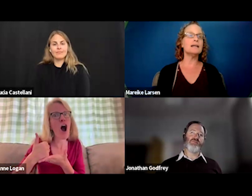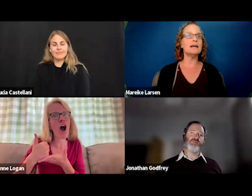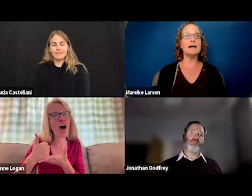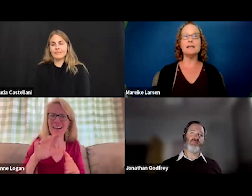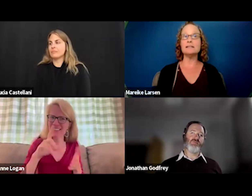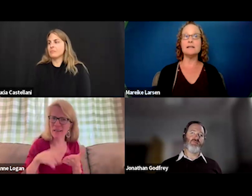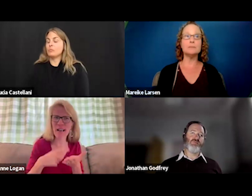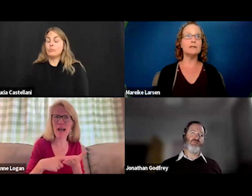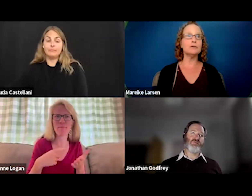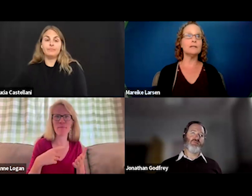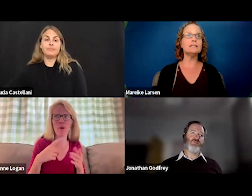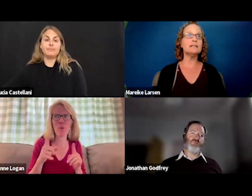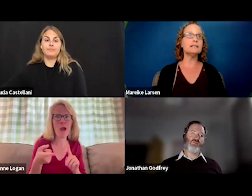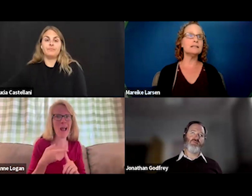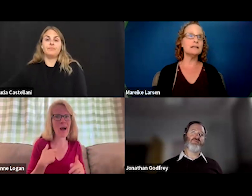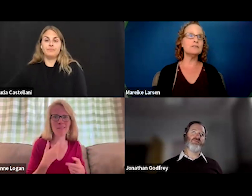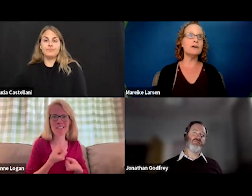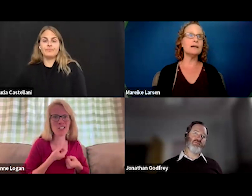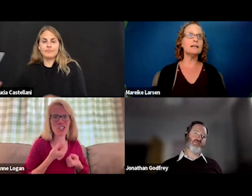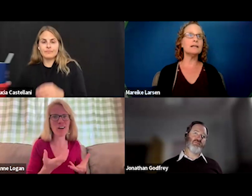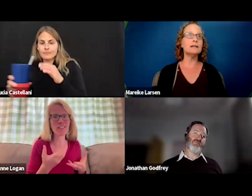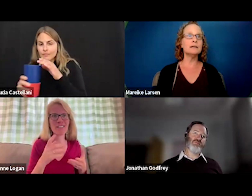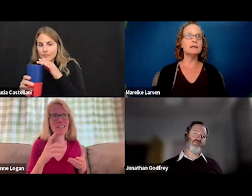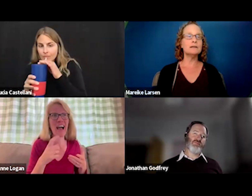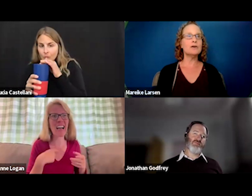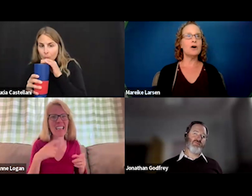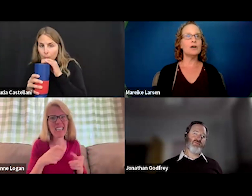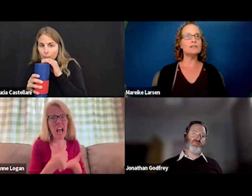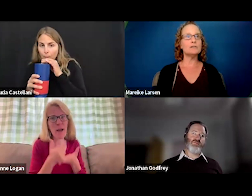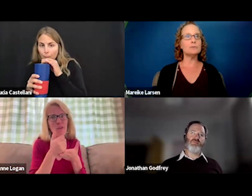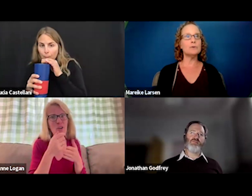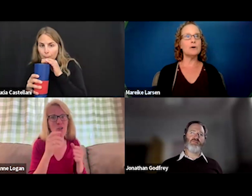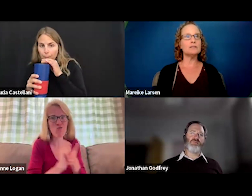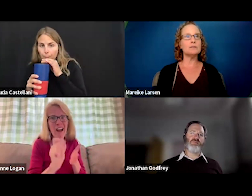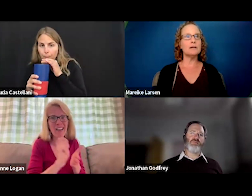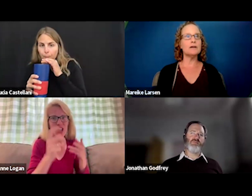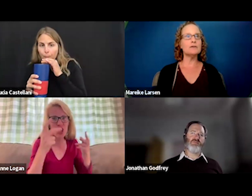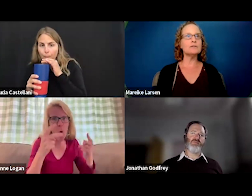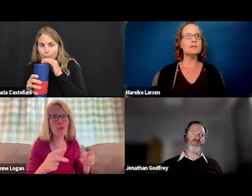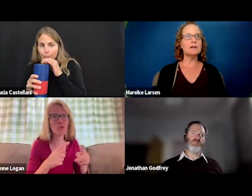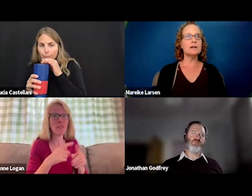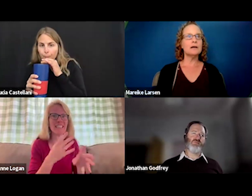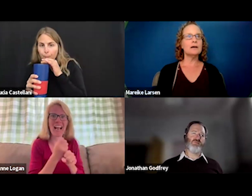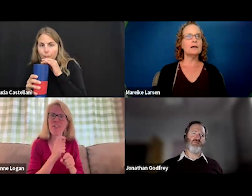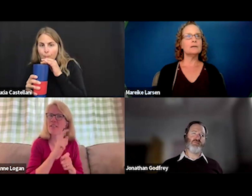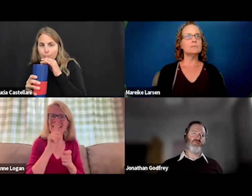and AI has helped me a great deal in identifying the root cause of some errors.